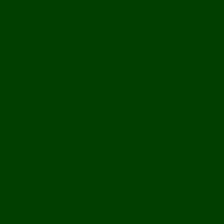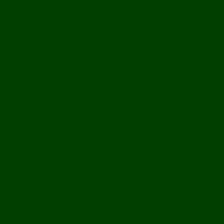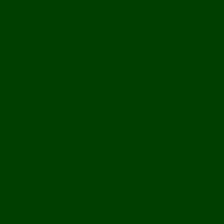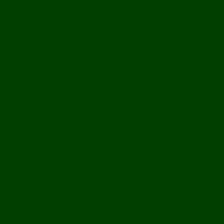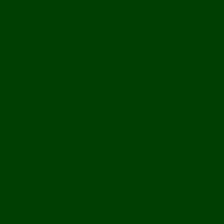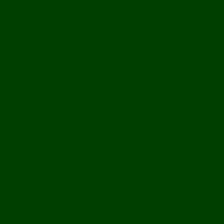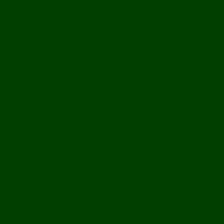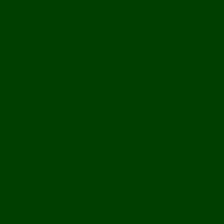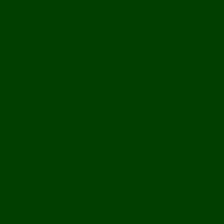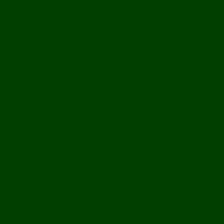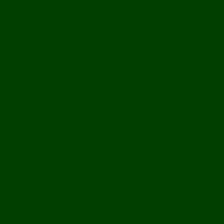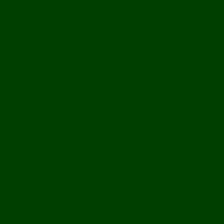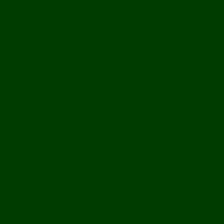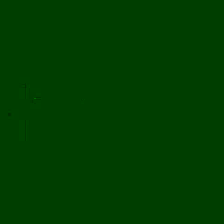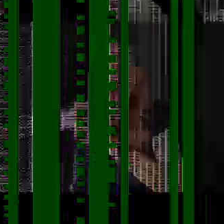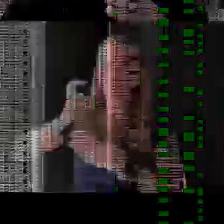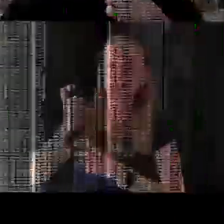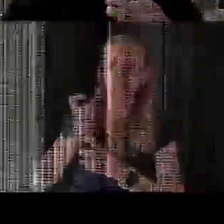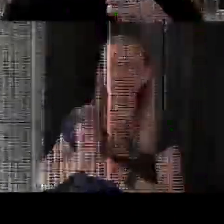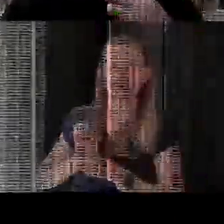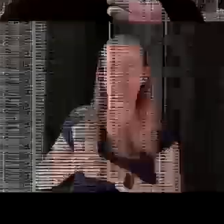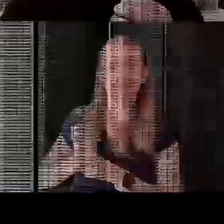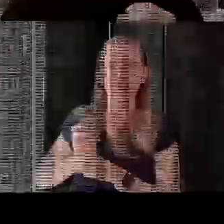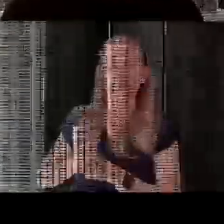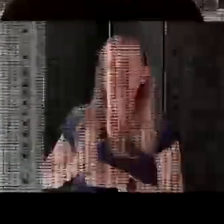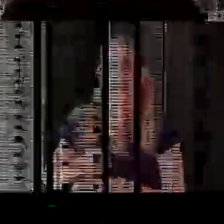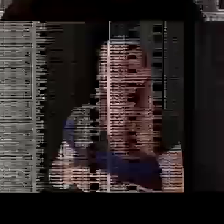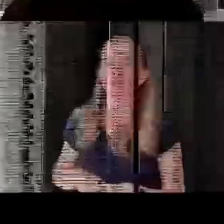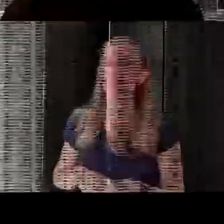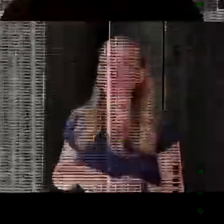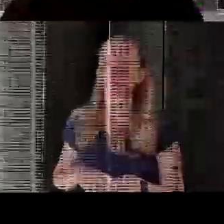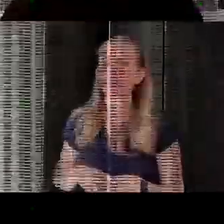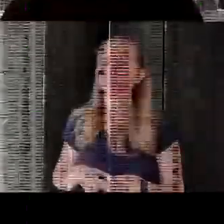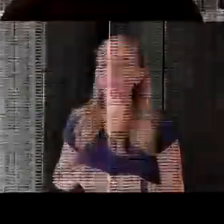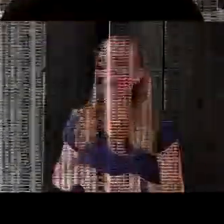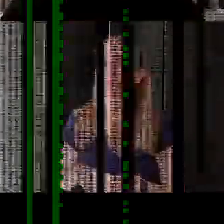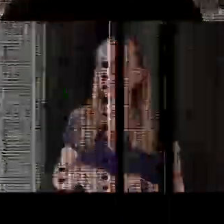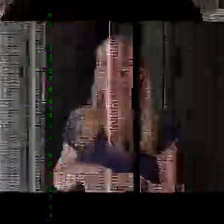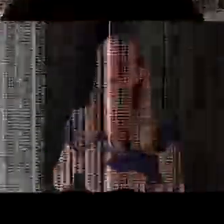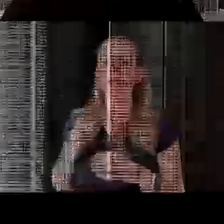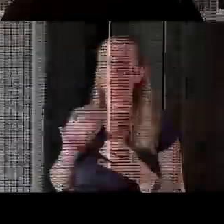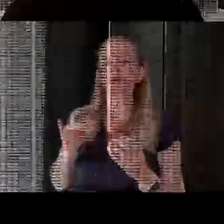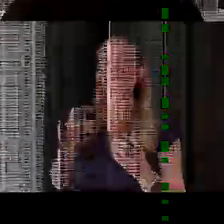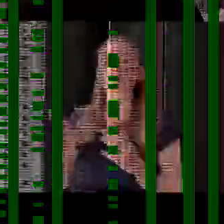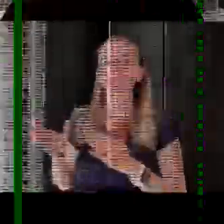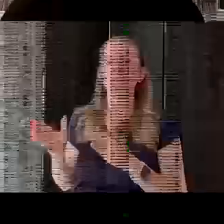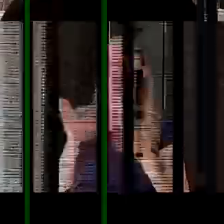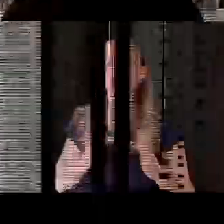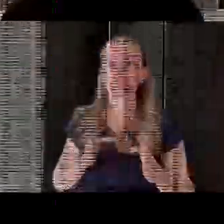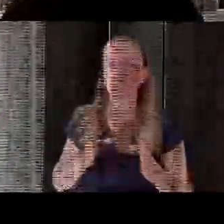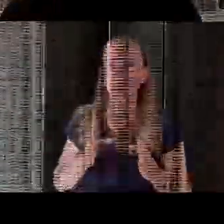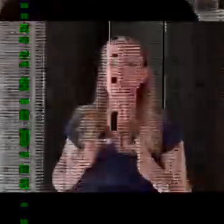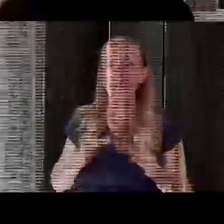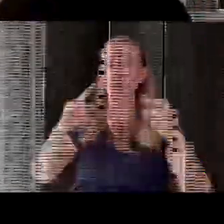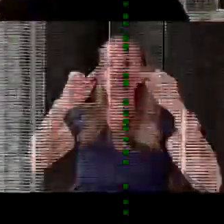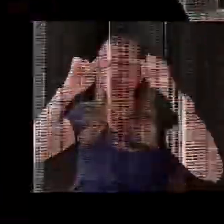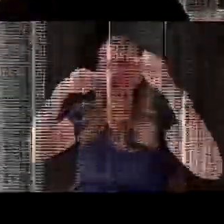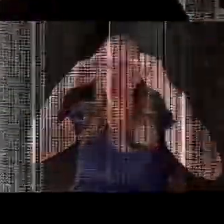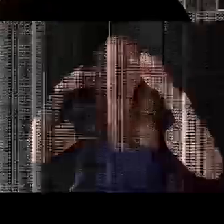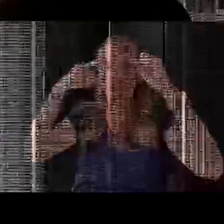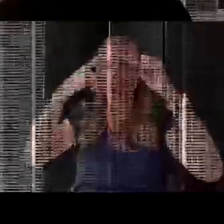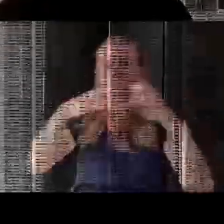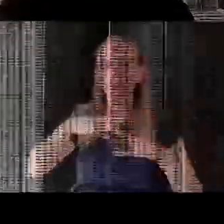that just is very hard. Now switching from that two cognitive impairments, we speak less about